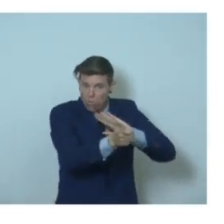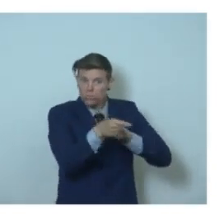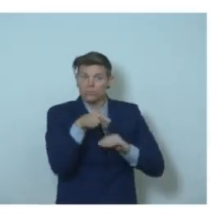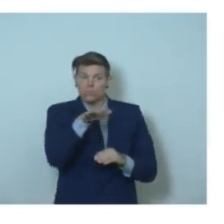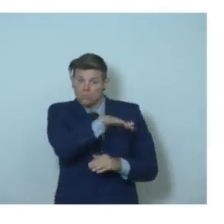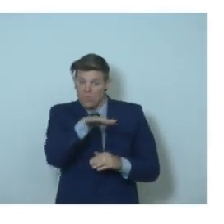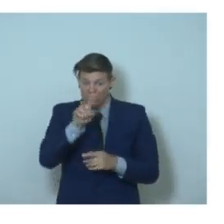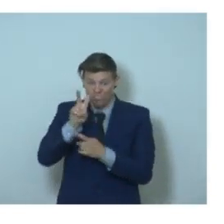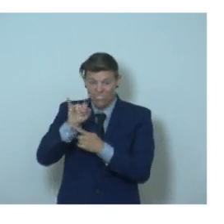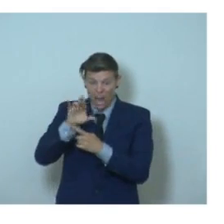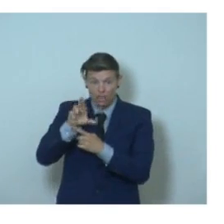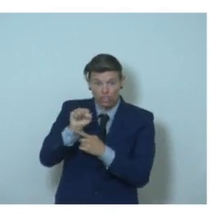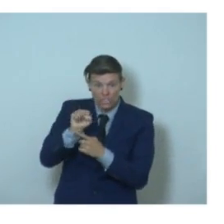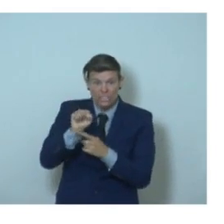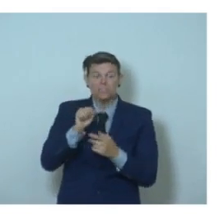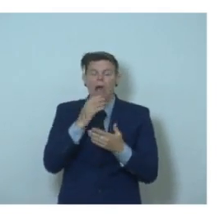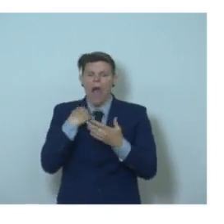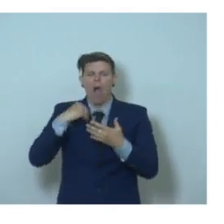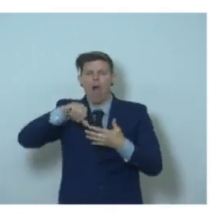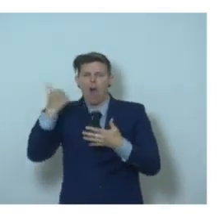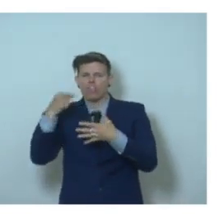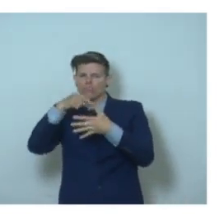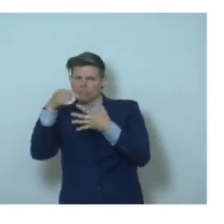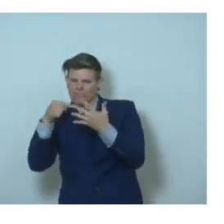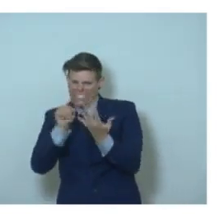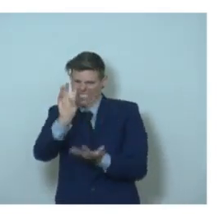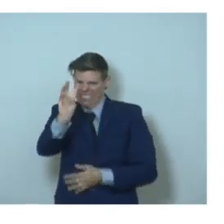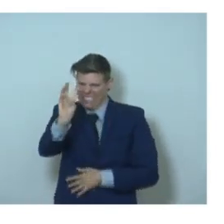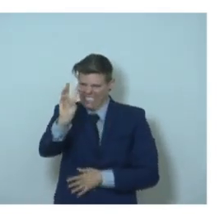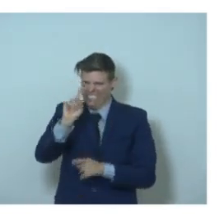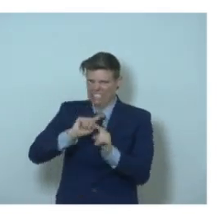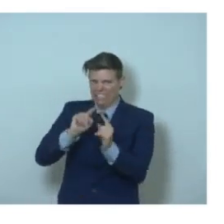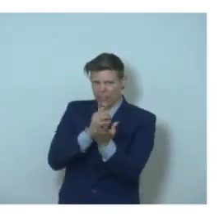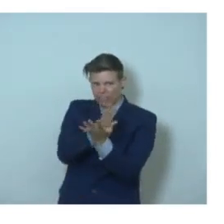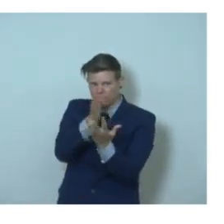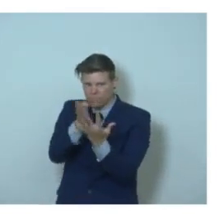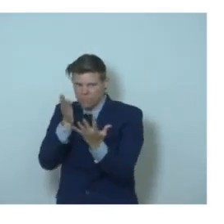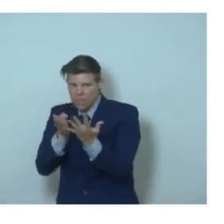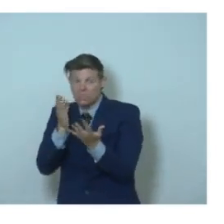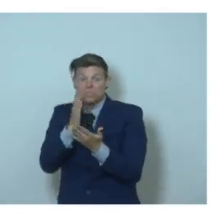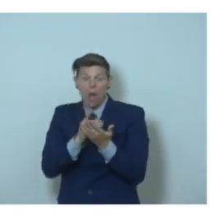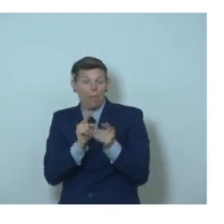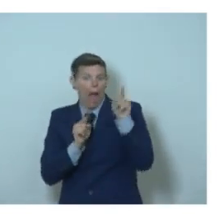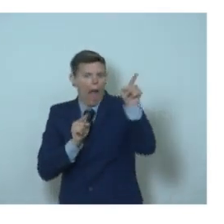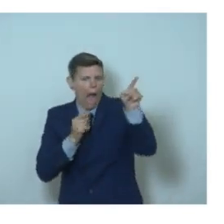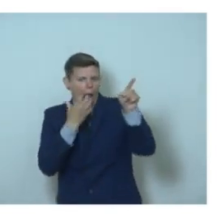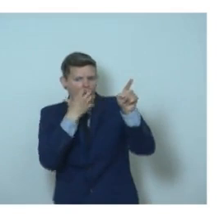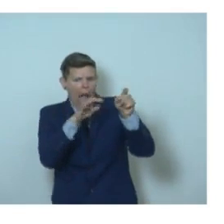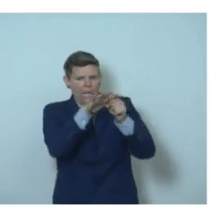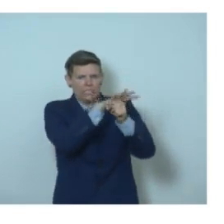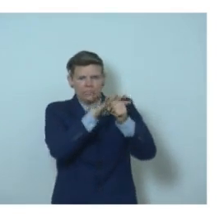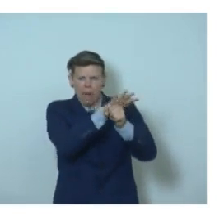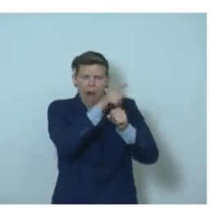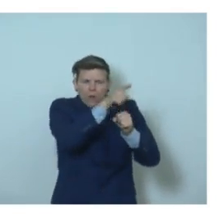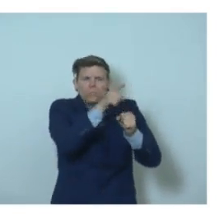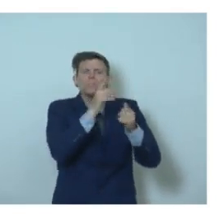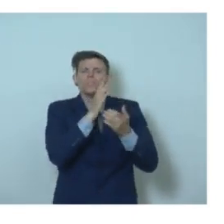WE DO SURVEILLANCE LOOKING FORWARD TO DIAGNOSE THE VIRUS ACROSS SIX SPECIFIC WILL RESPOND TO HOT SPOTS.